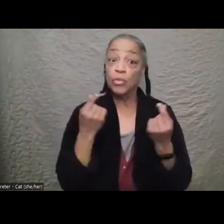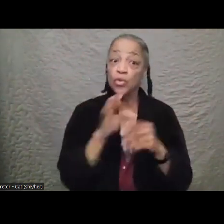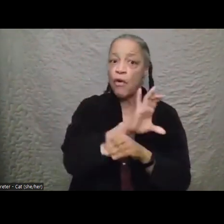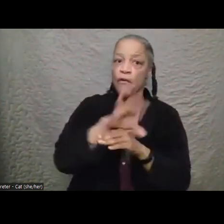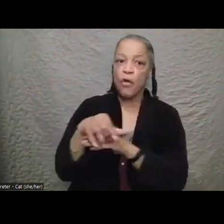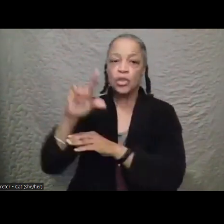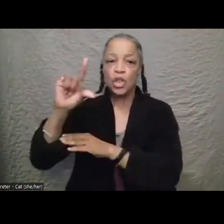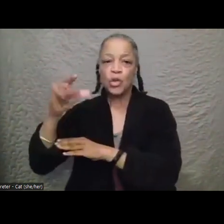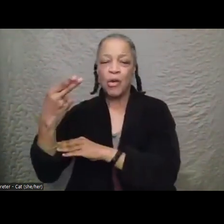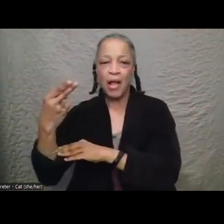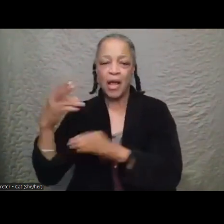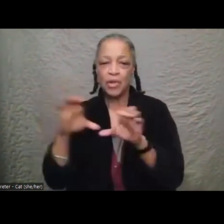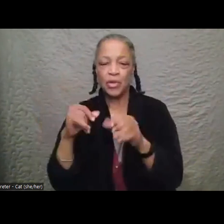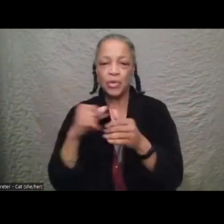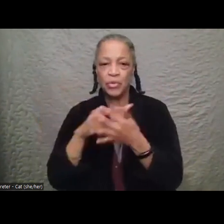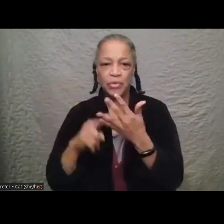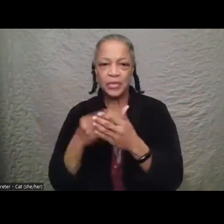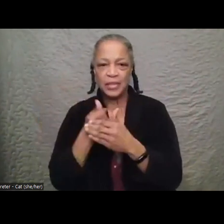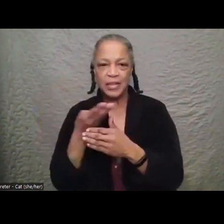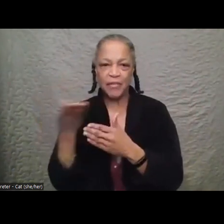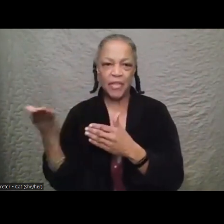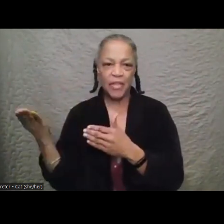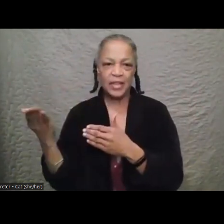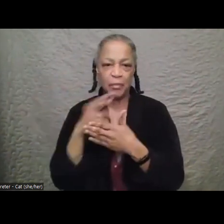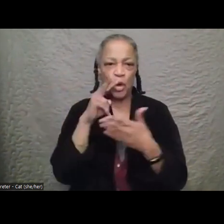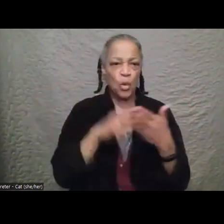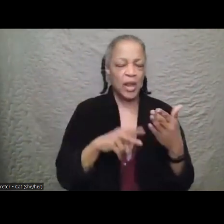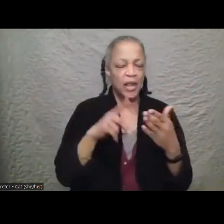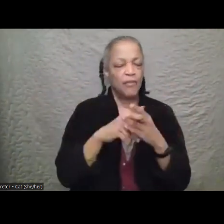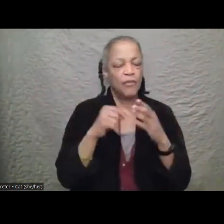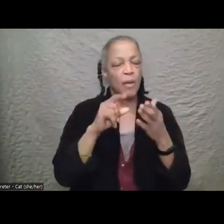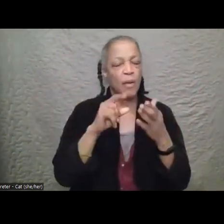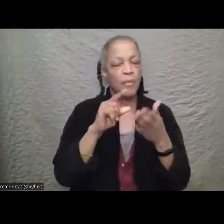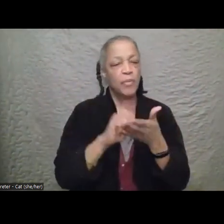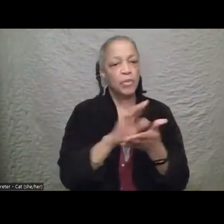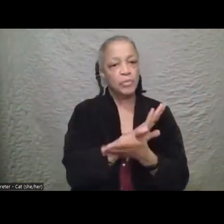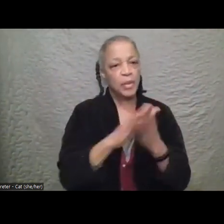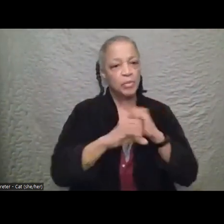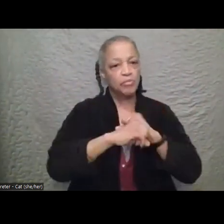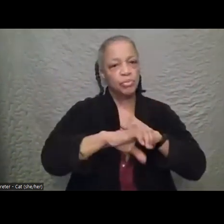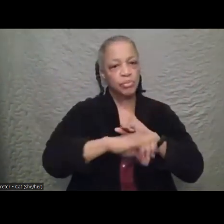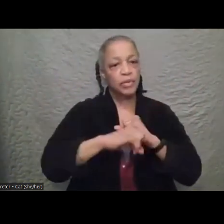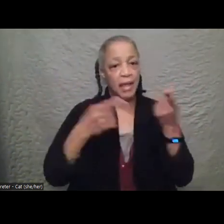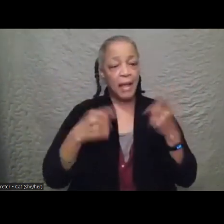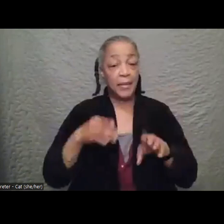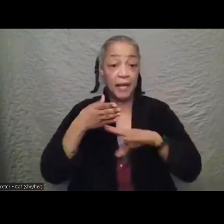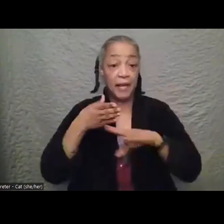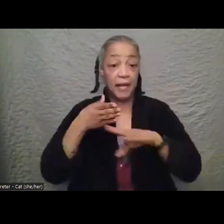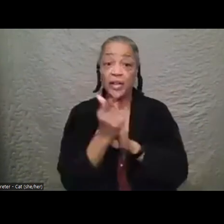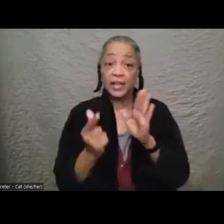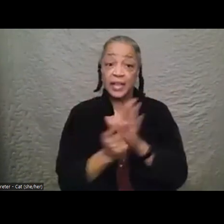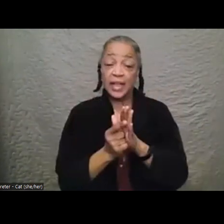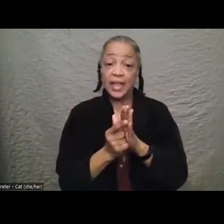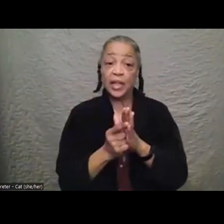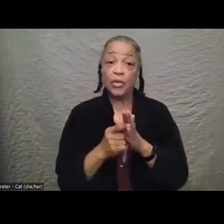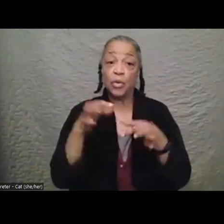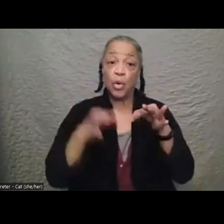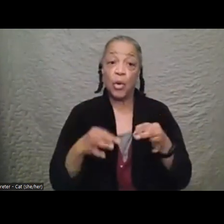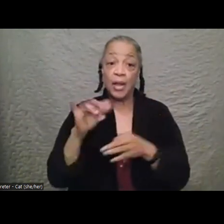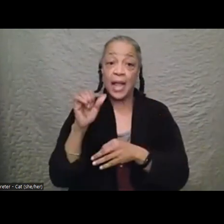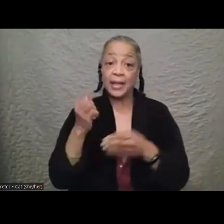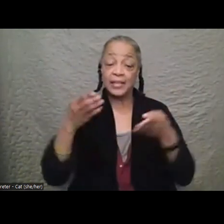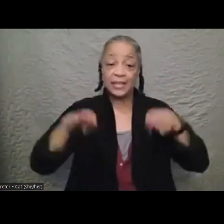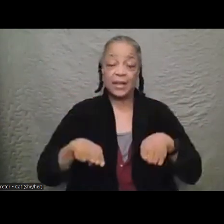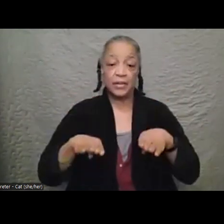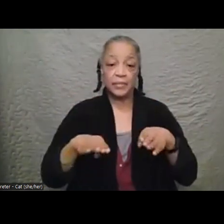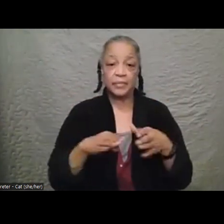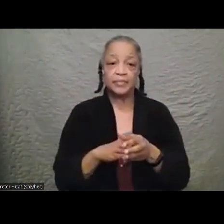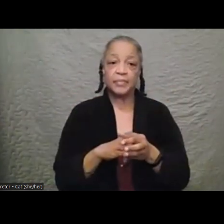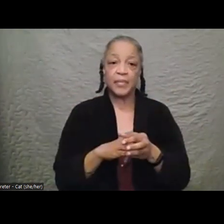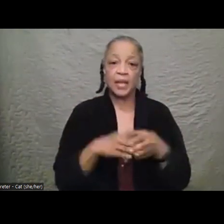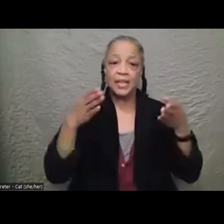I will read from a moment from the press release that came out in the litigation settled.